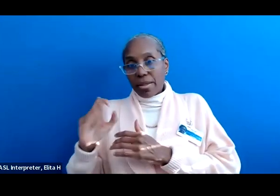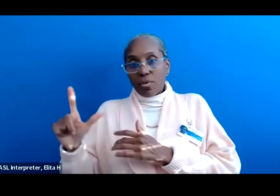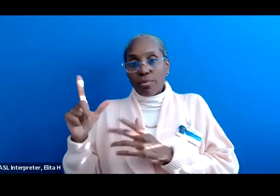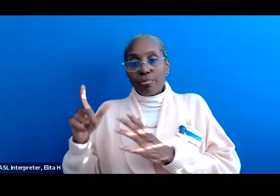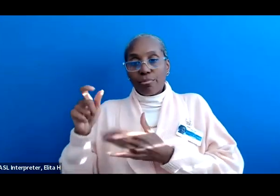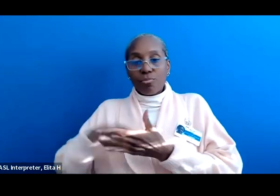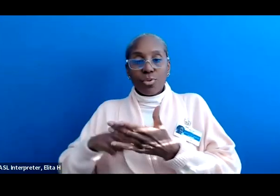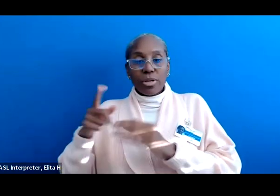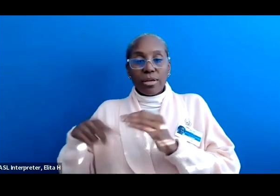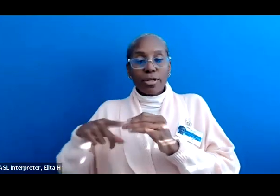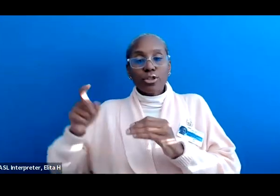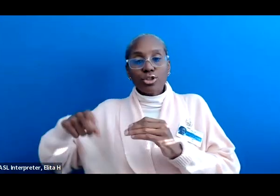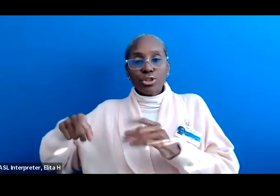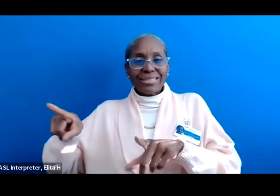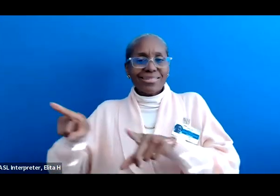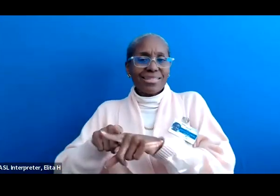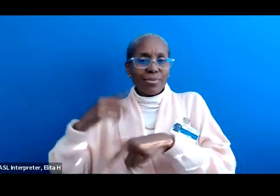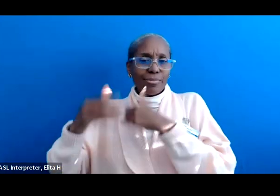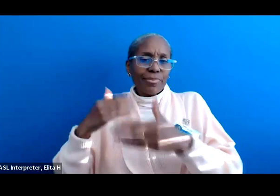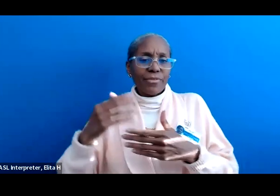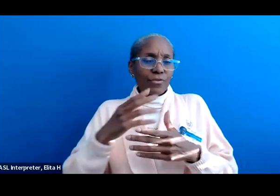in about, should it be the same process for incomplete and